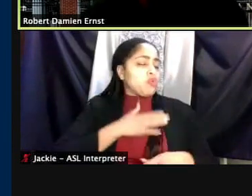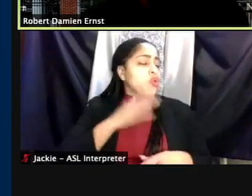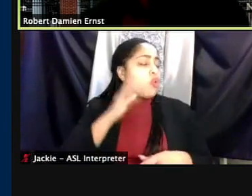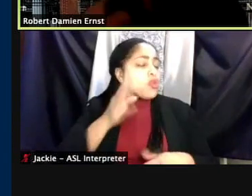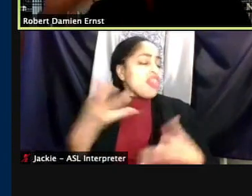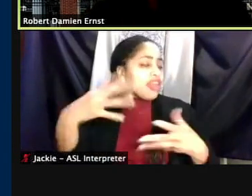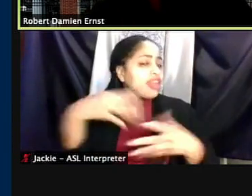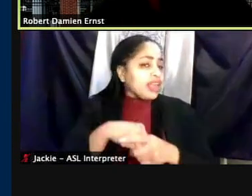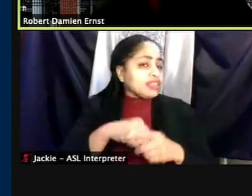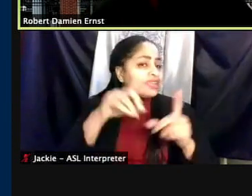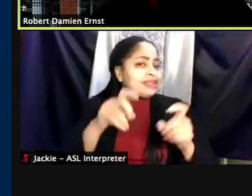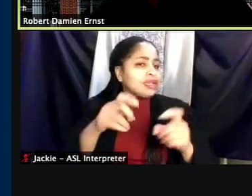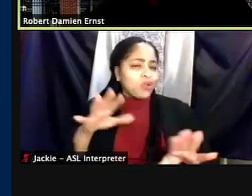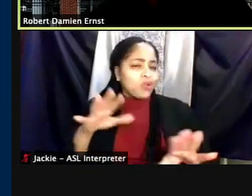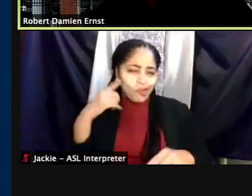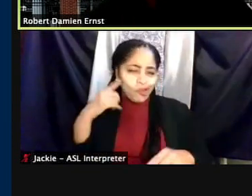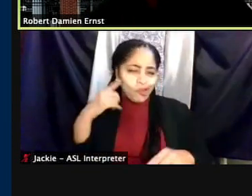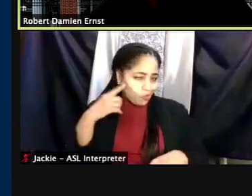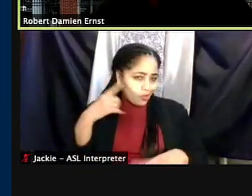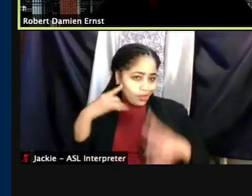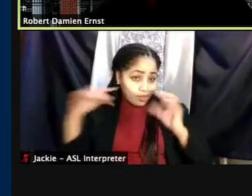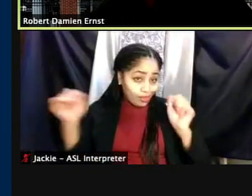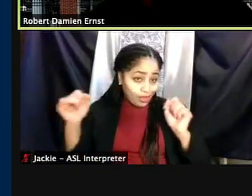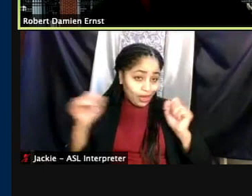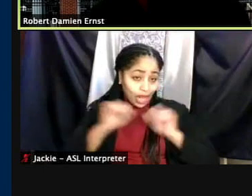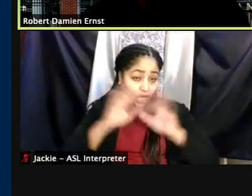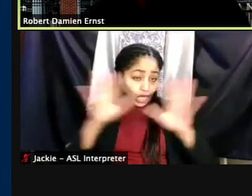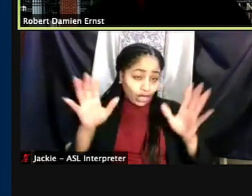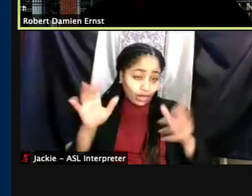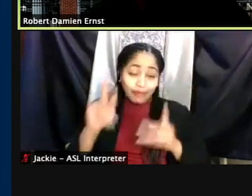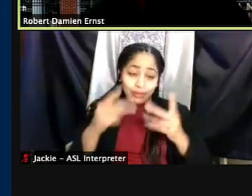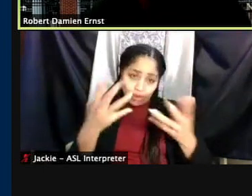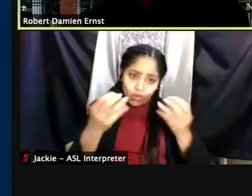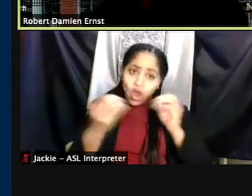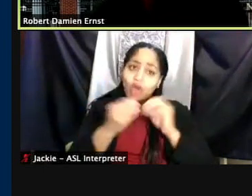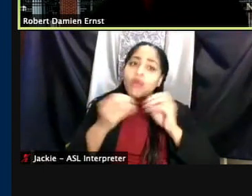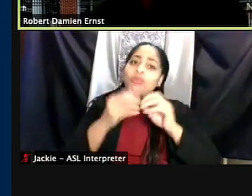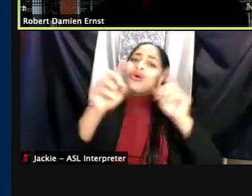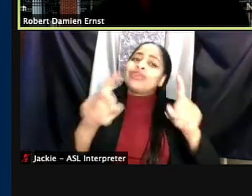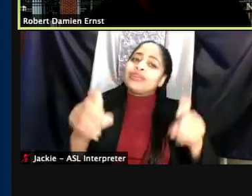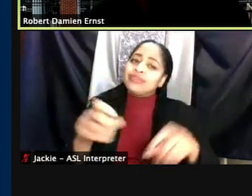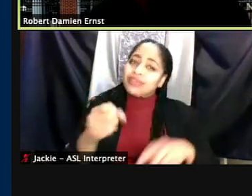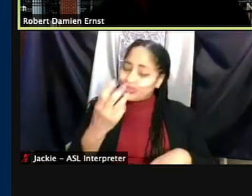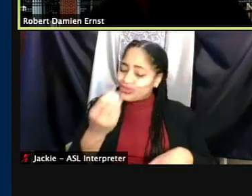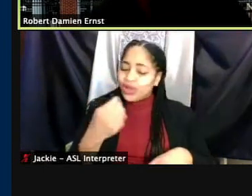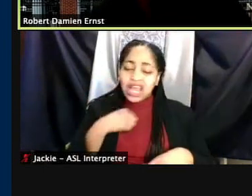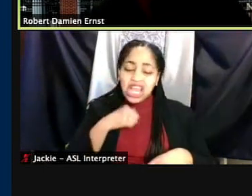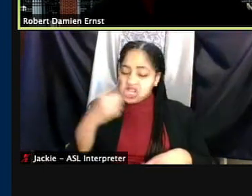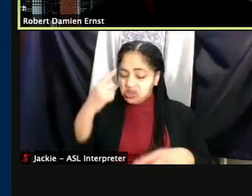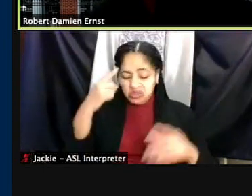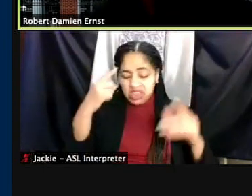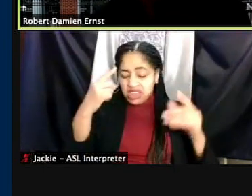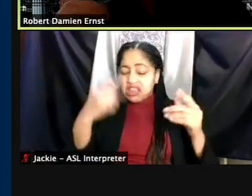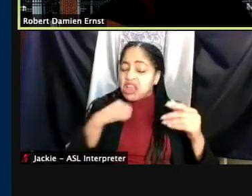We heard it loud and clear through the fall semester that people wanted more testing. So I don't expect this to be a big problem.